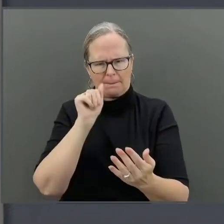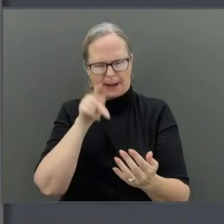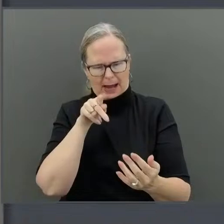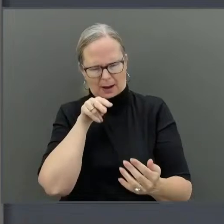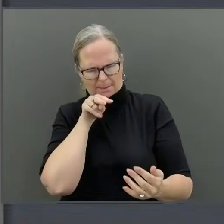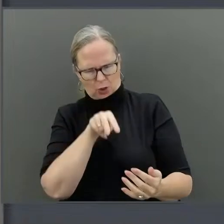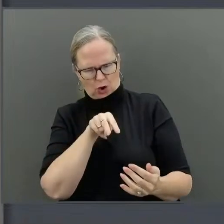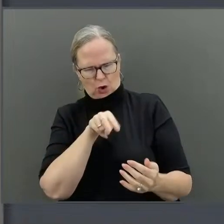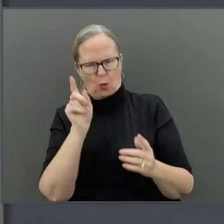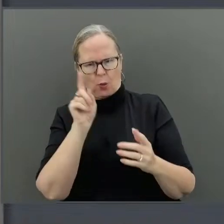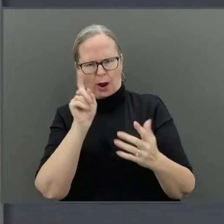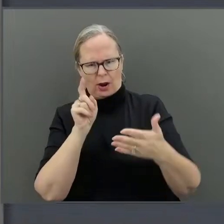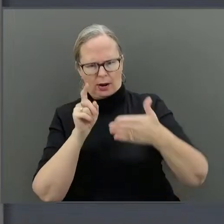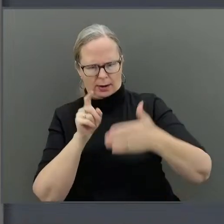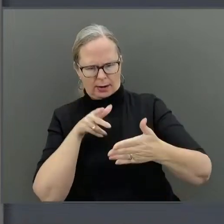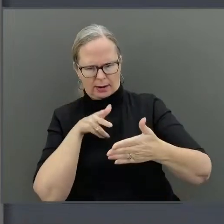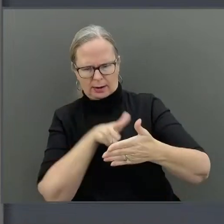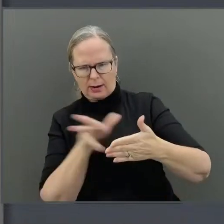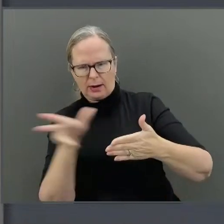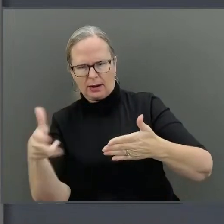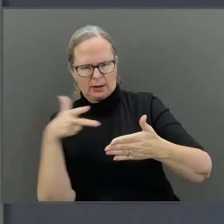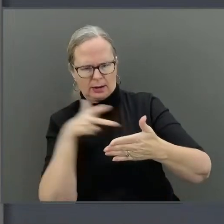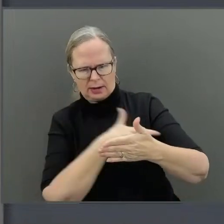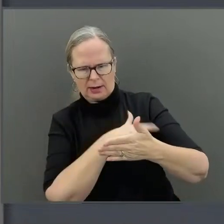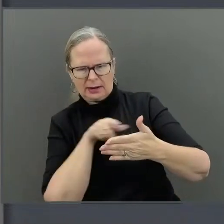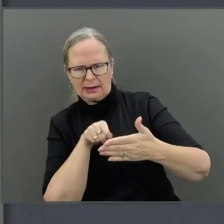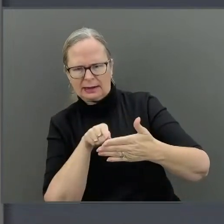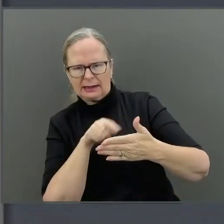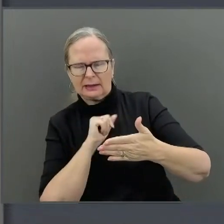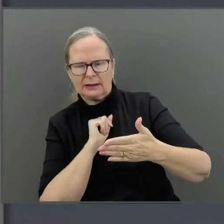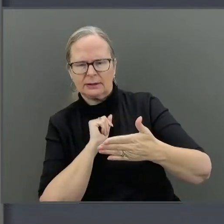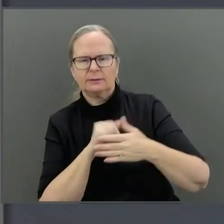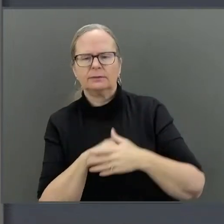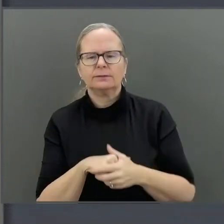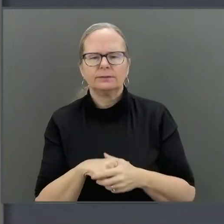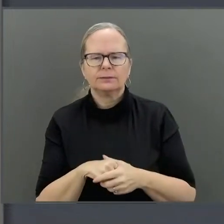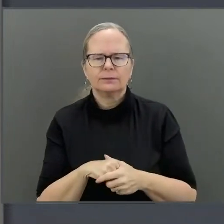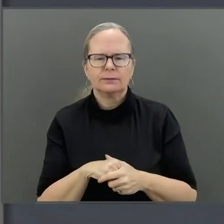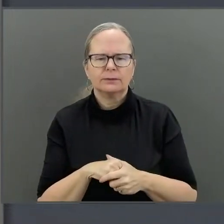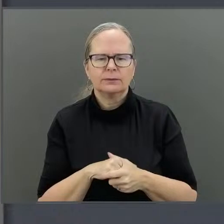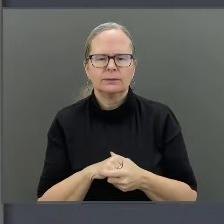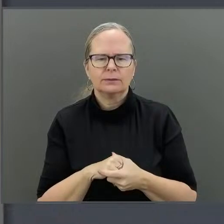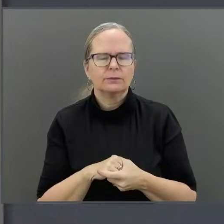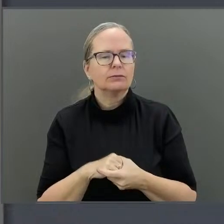part in conserving water during this emergency this is a city of people who come together during